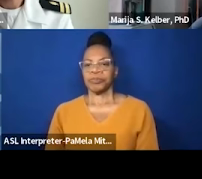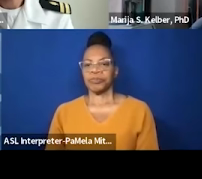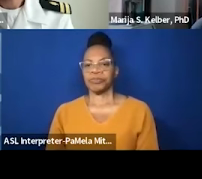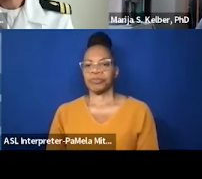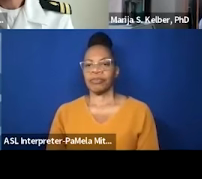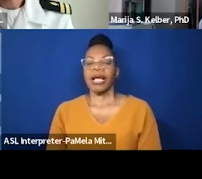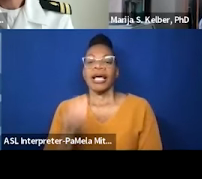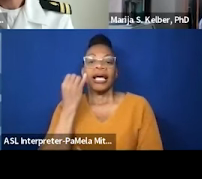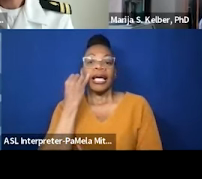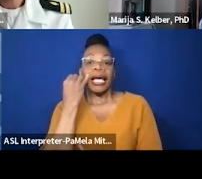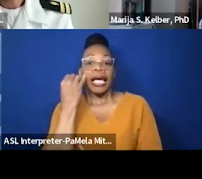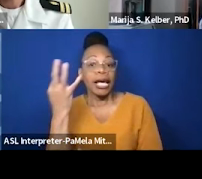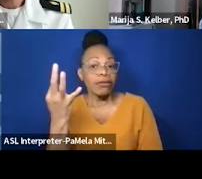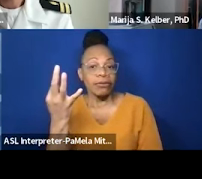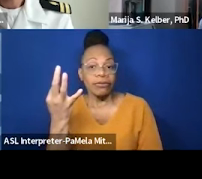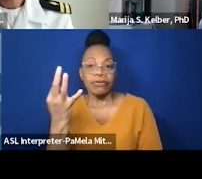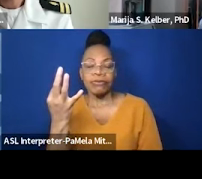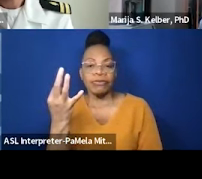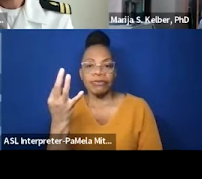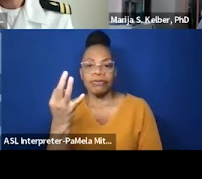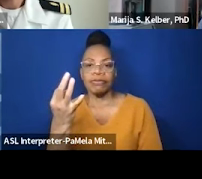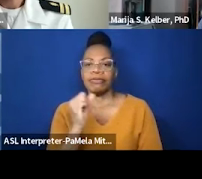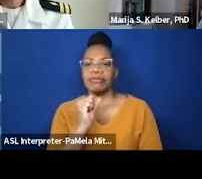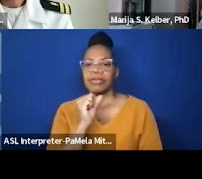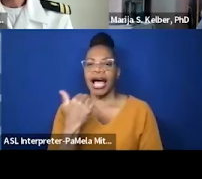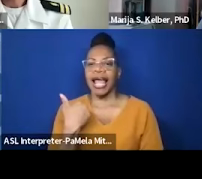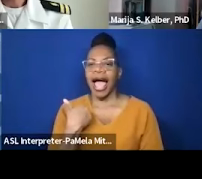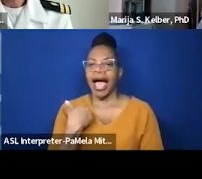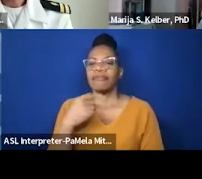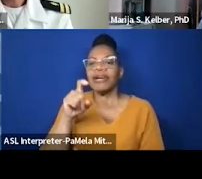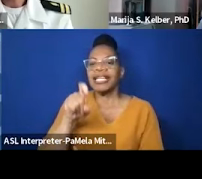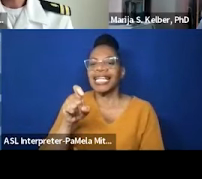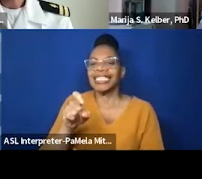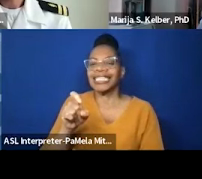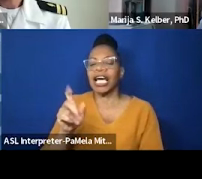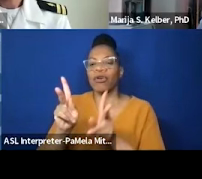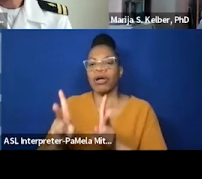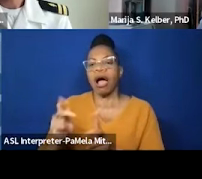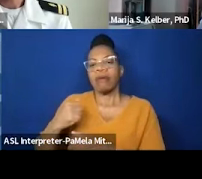If there is not a veteran ward or cell block,